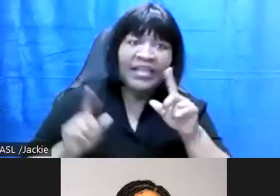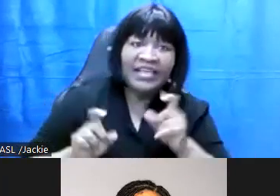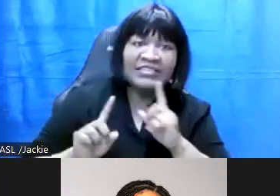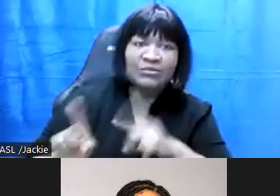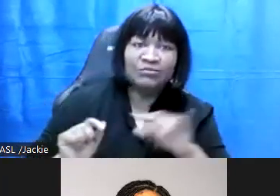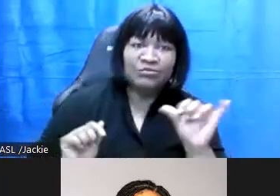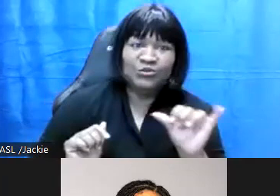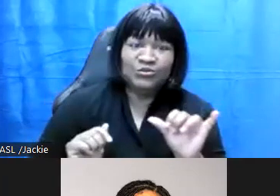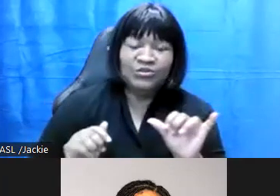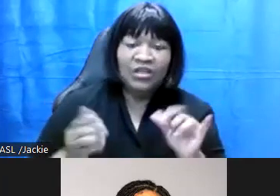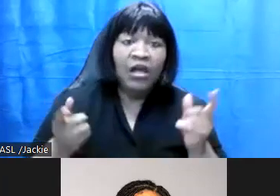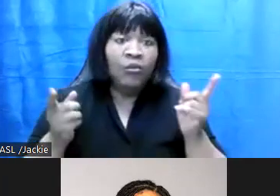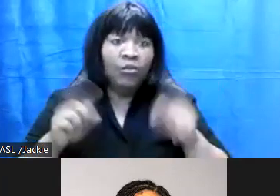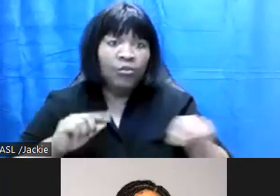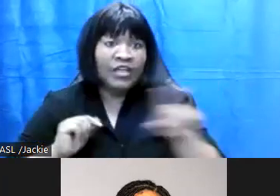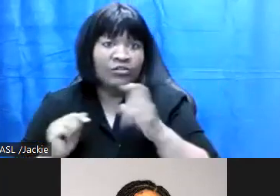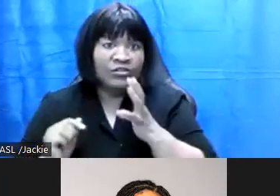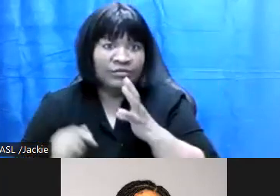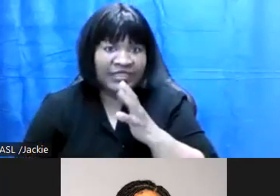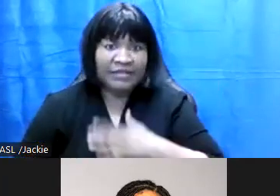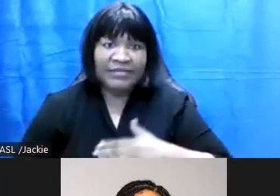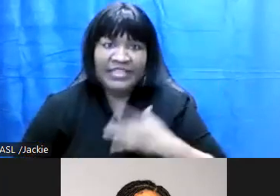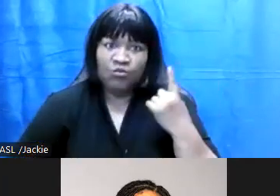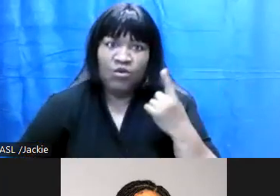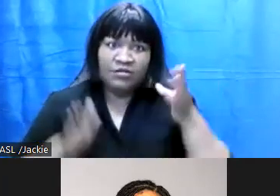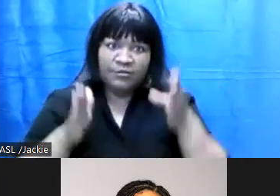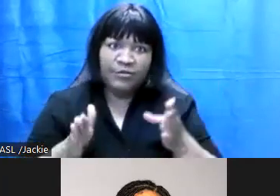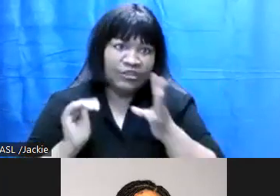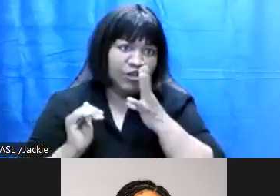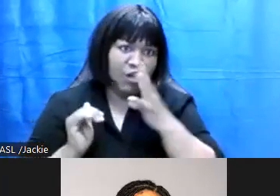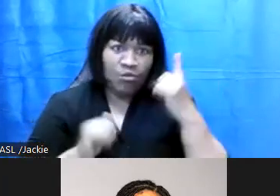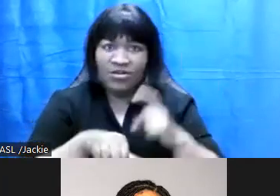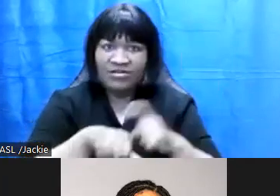So when you do speak, we ask that one person communicate at a time, state your name before